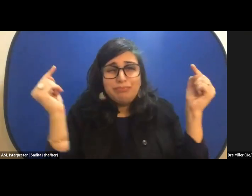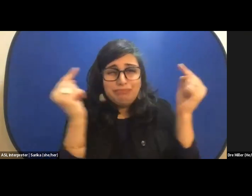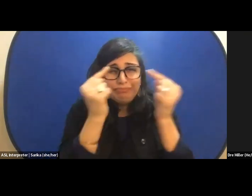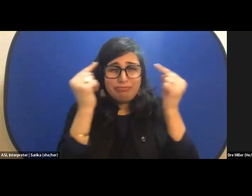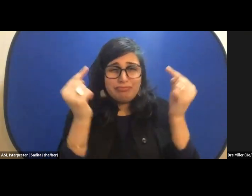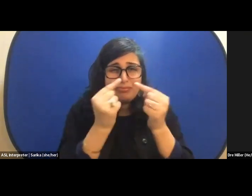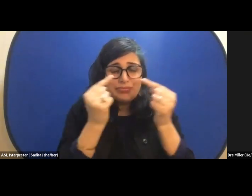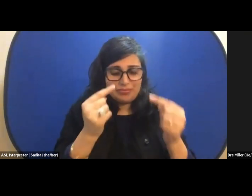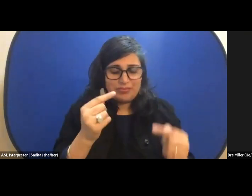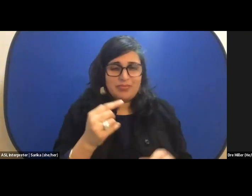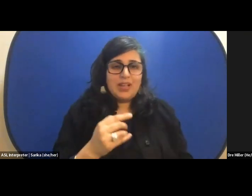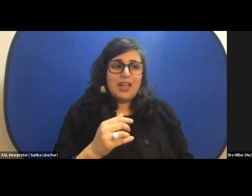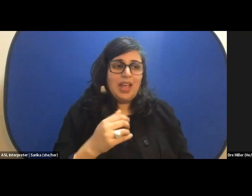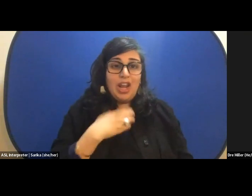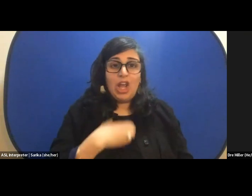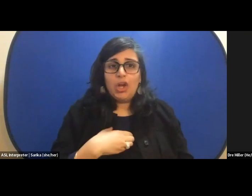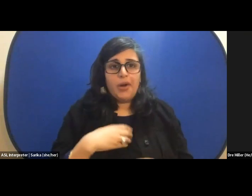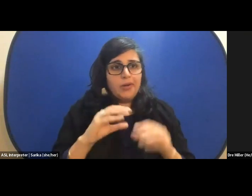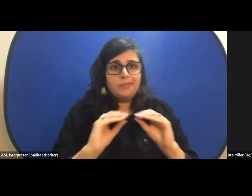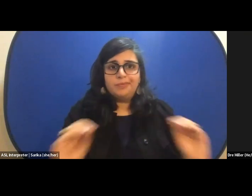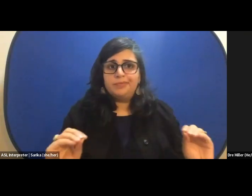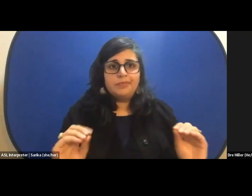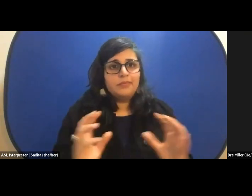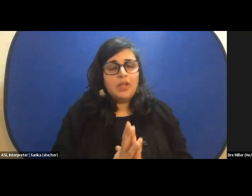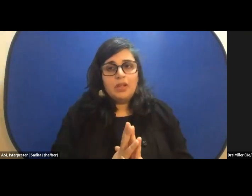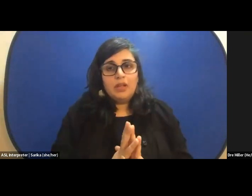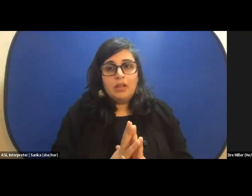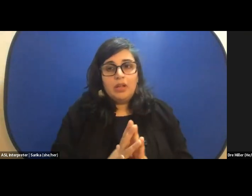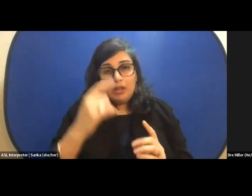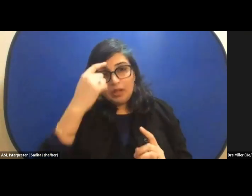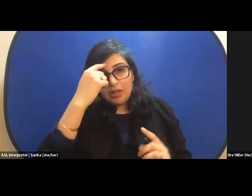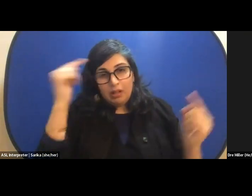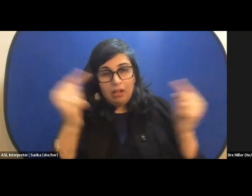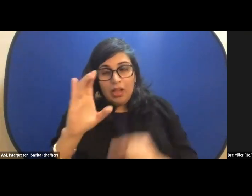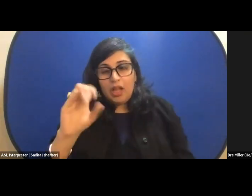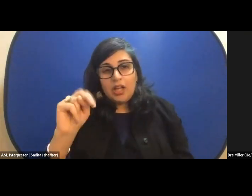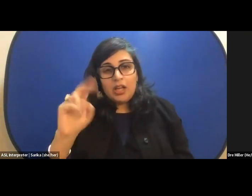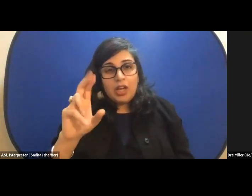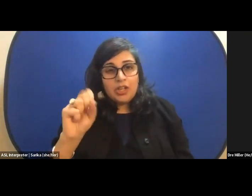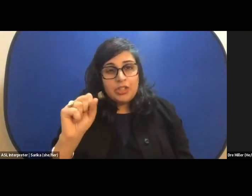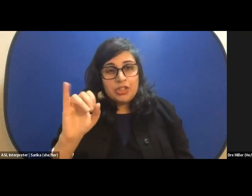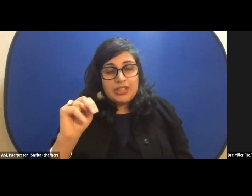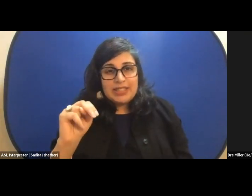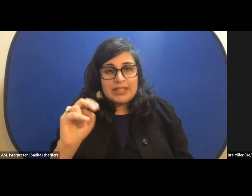exposed to the tear gas. I had brain cloudiness, headaches and a loss of